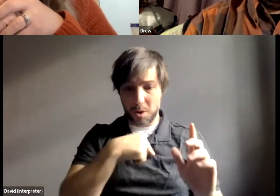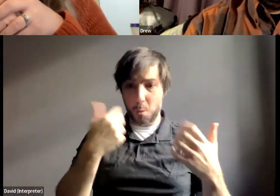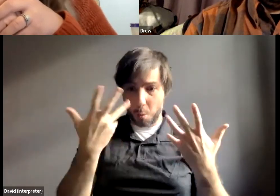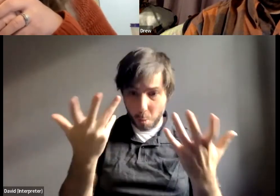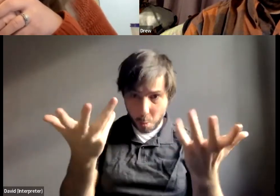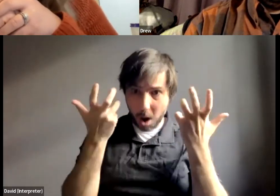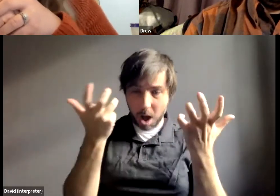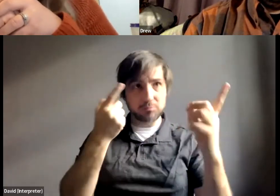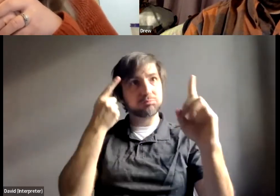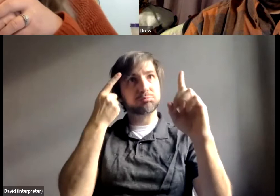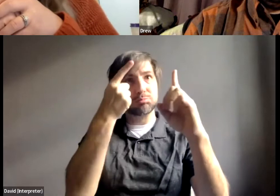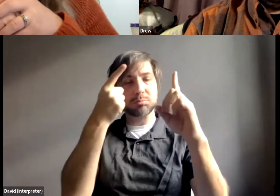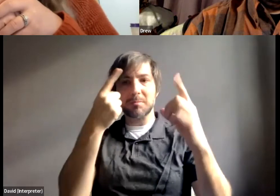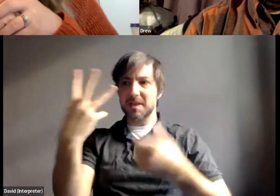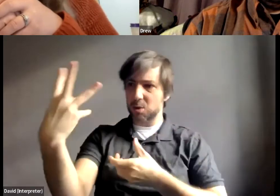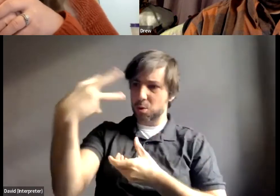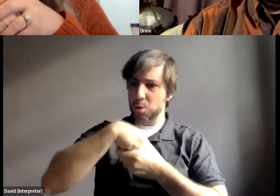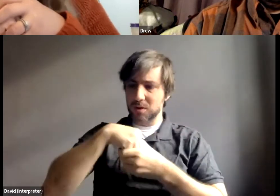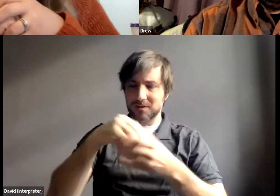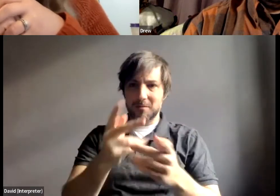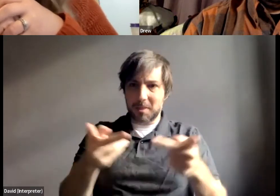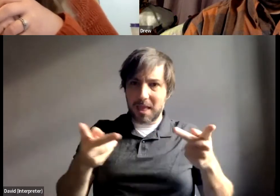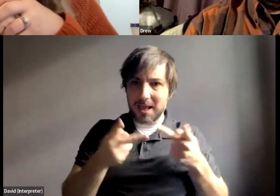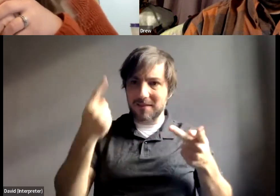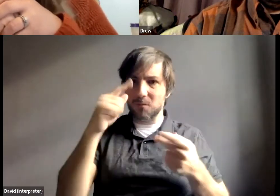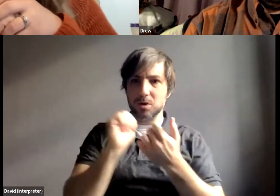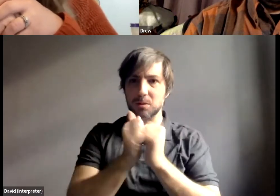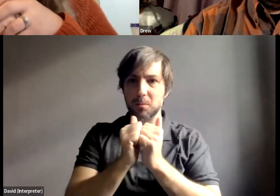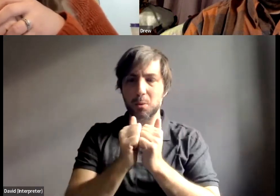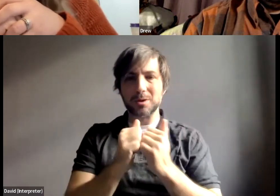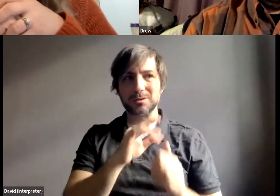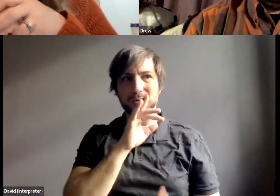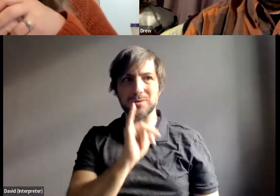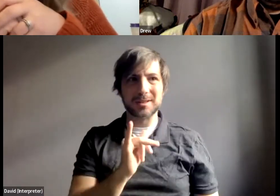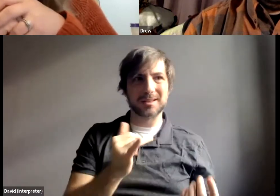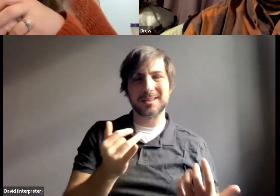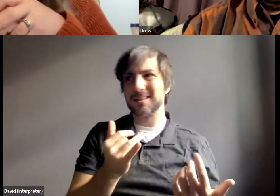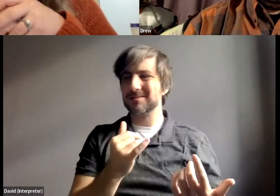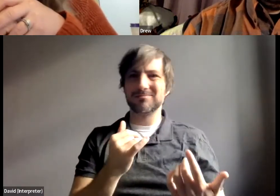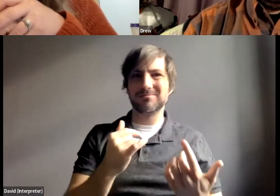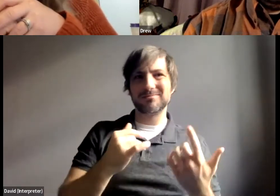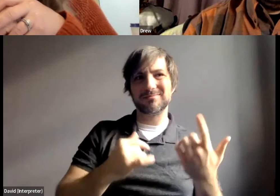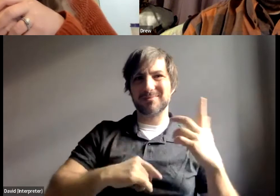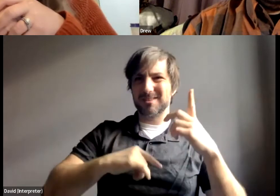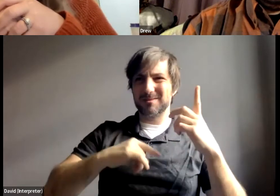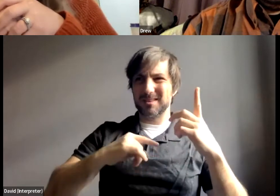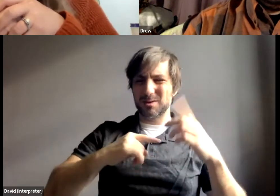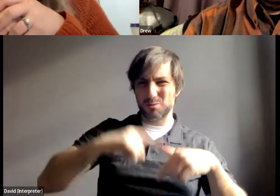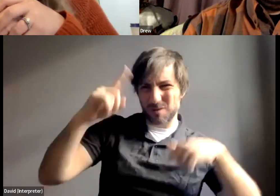world of sports, that we can only do so in a sporadic basis. I think it has to be all the time and that's something